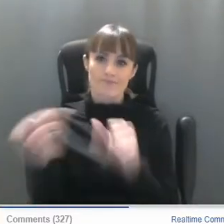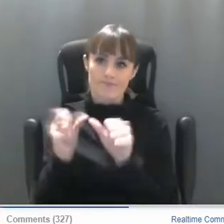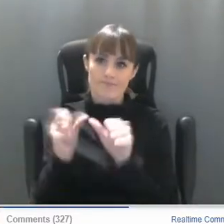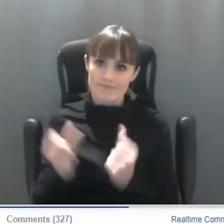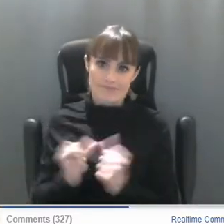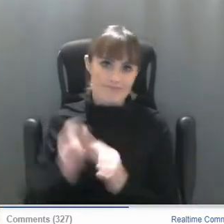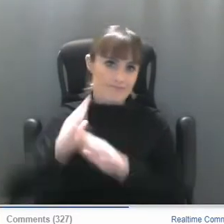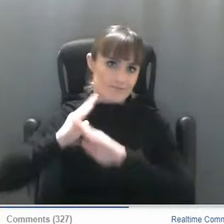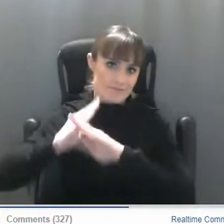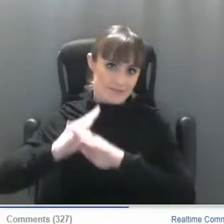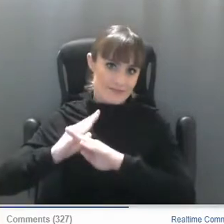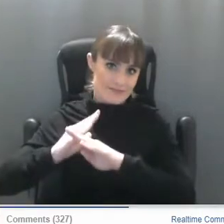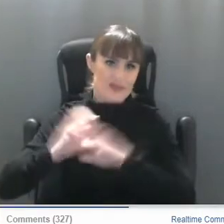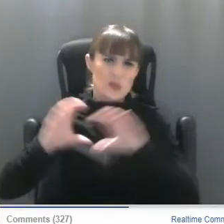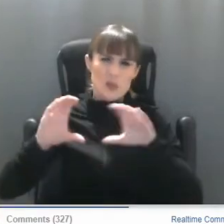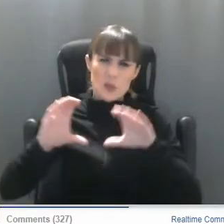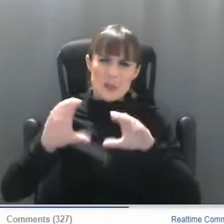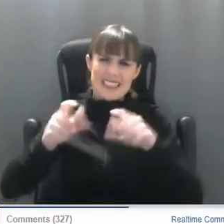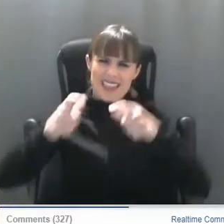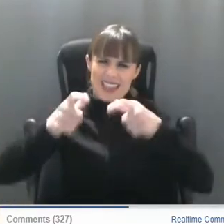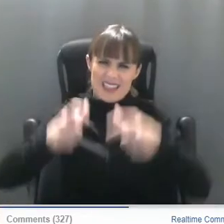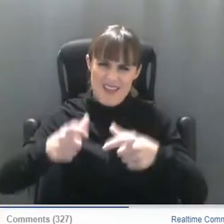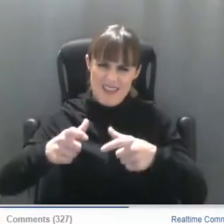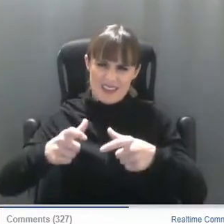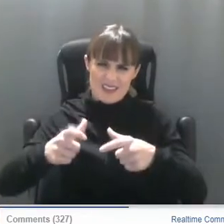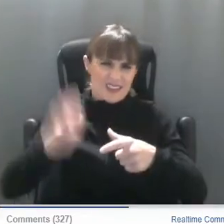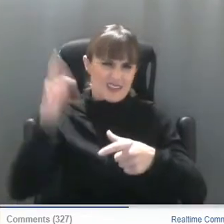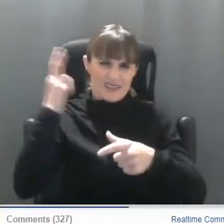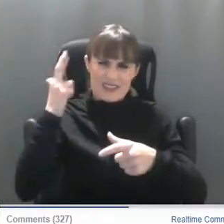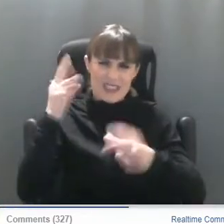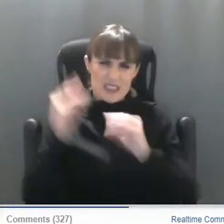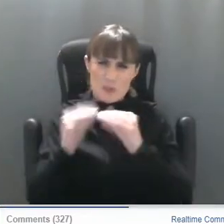dots and then realize it might be a little closer than we wanted, so we put